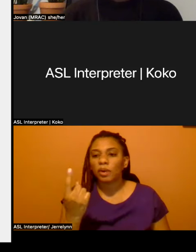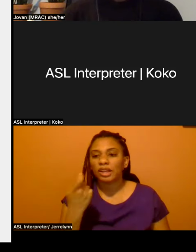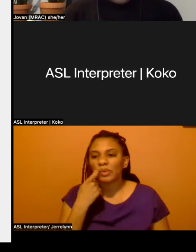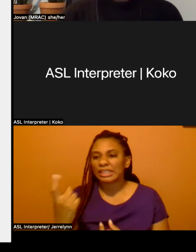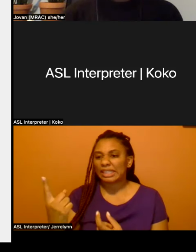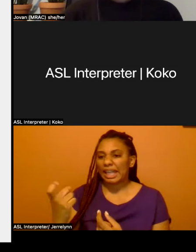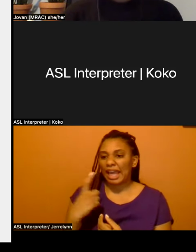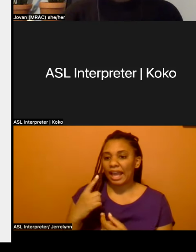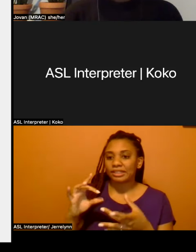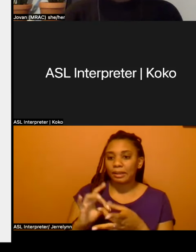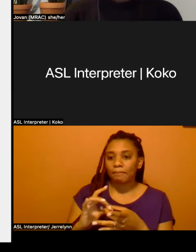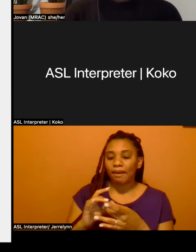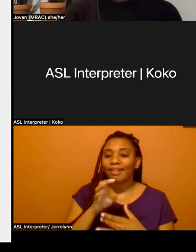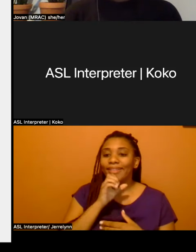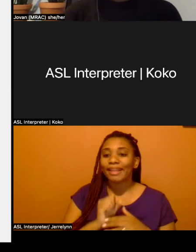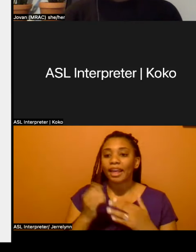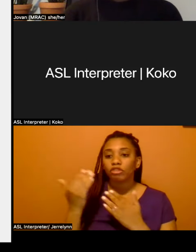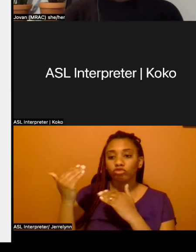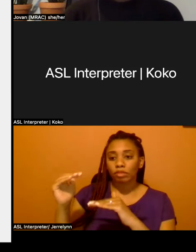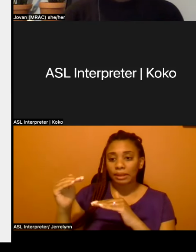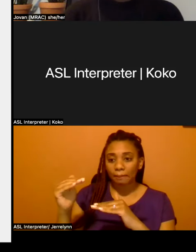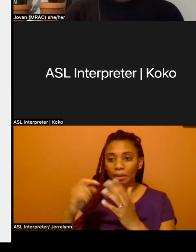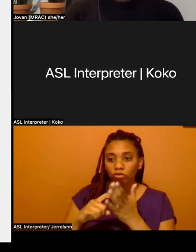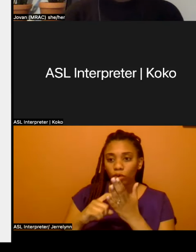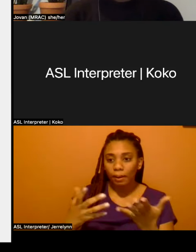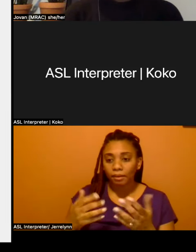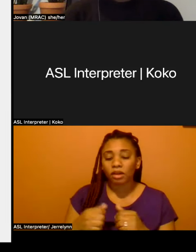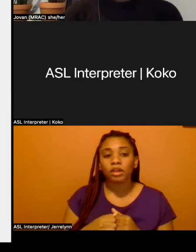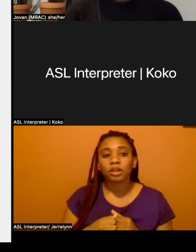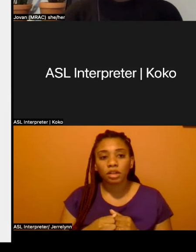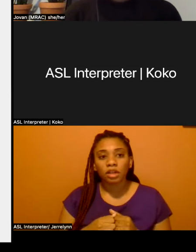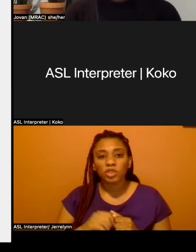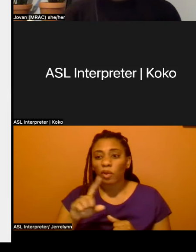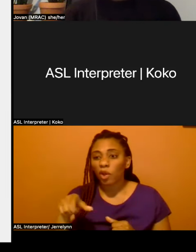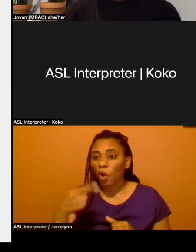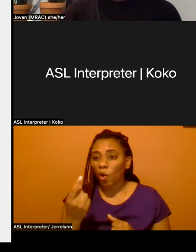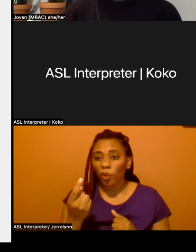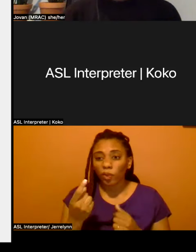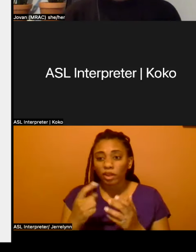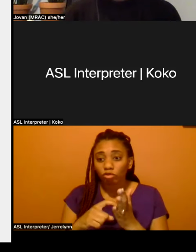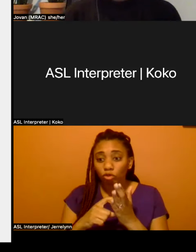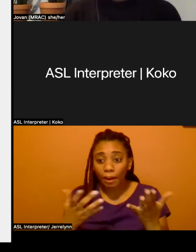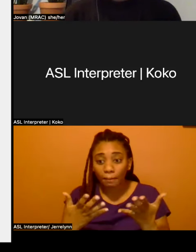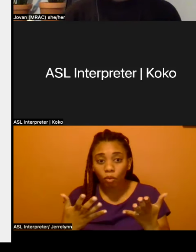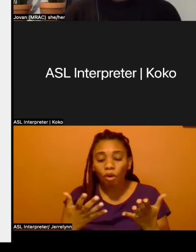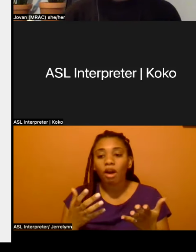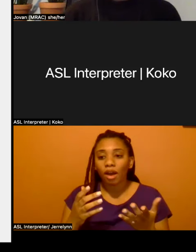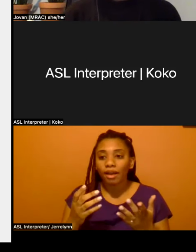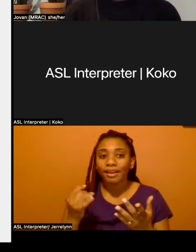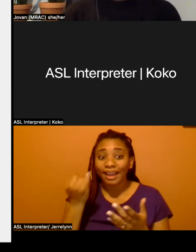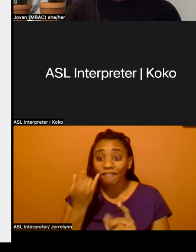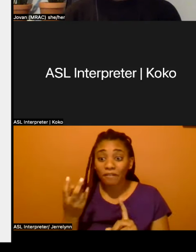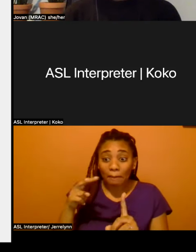And the only eligibility requirement on our end is that applicants be at least 18 on the deadline day,